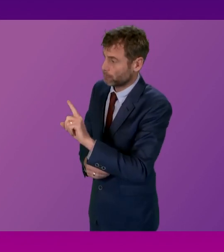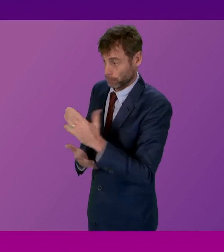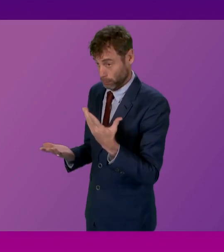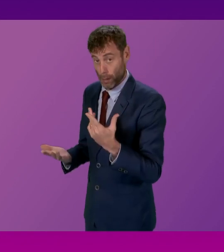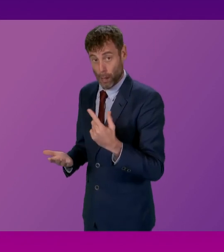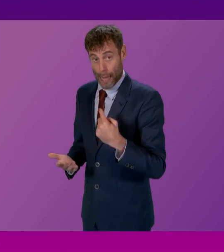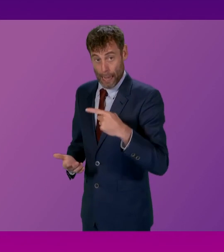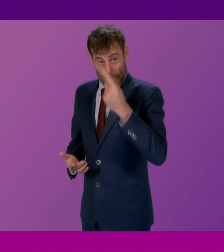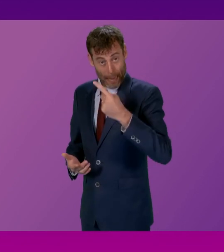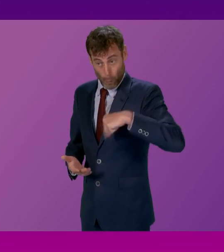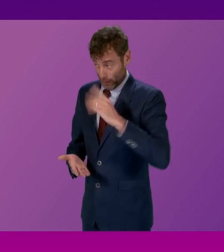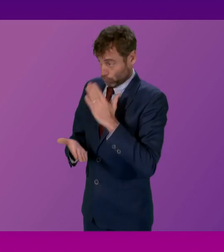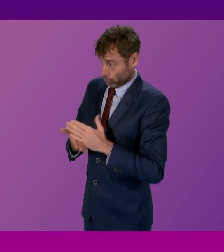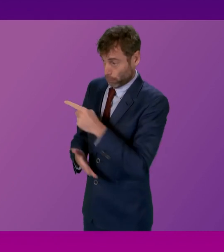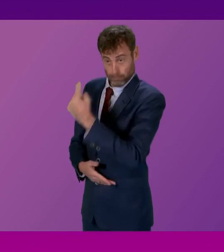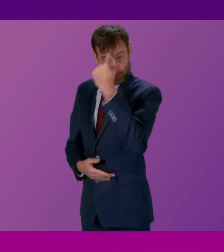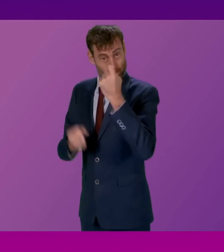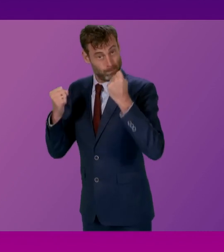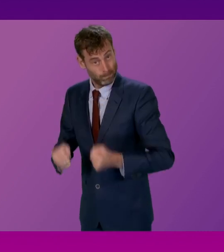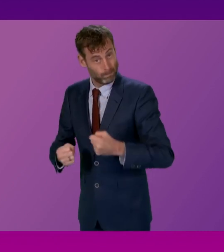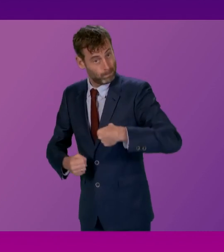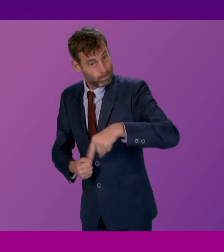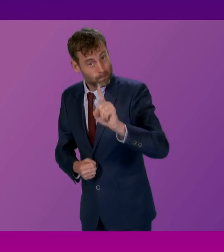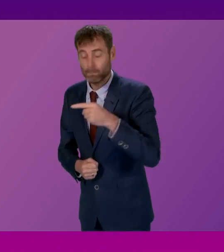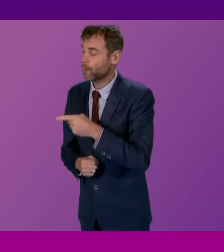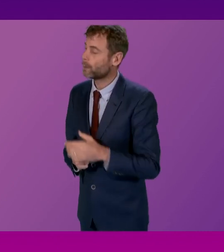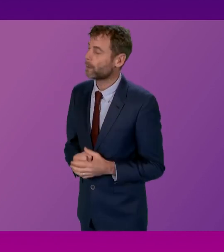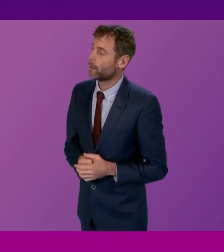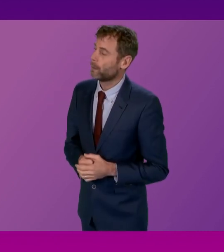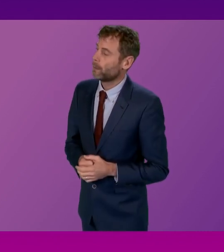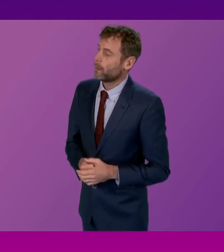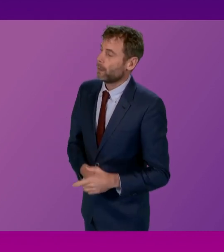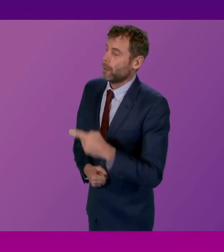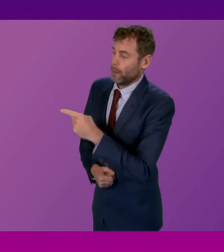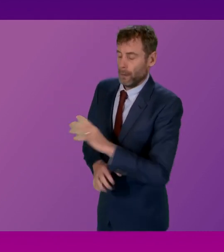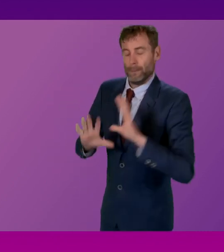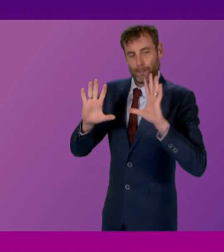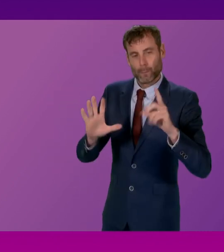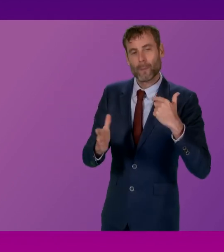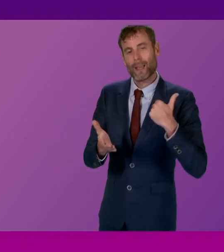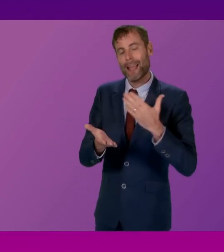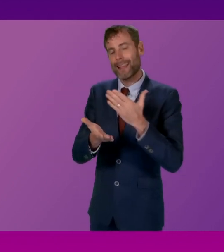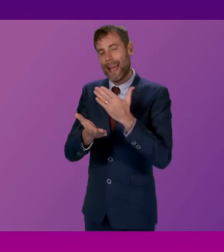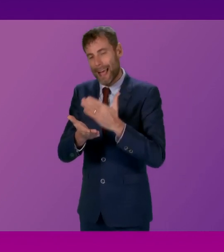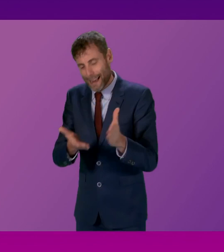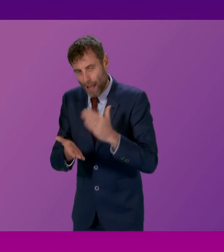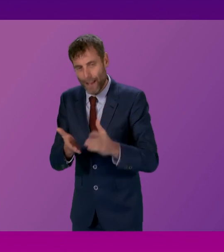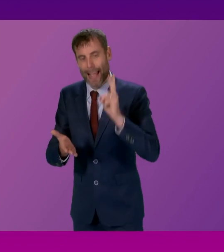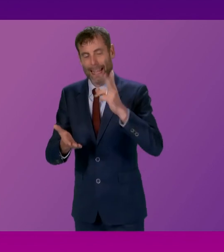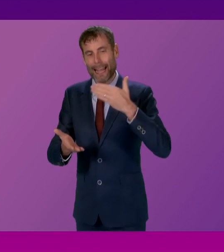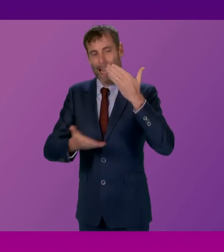I will again try to clarify some of the issues that Anas Sarwar has raised.